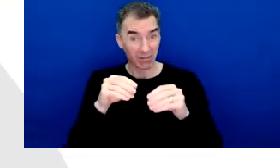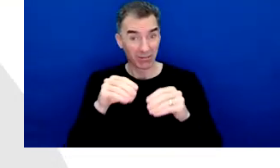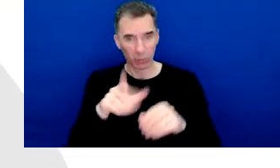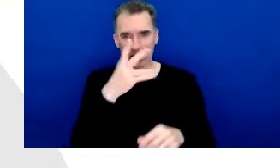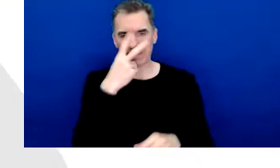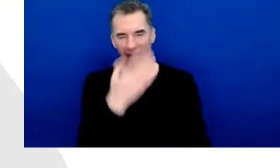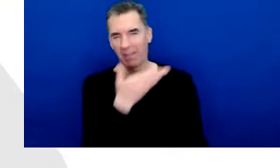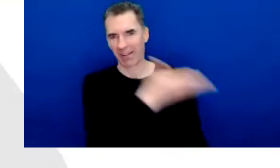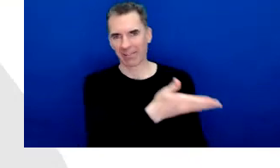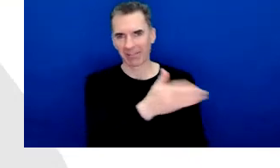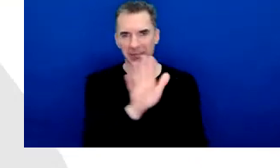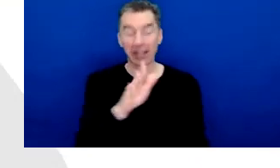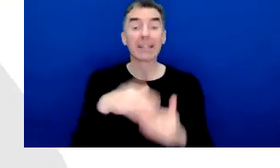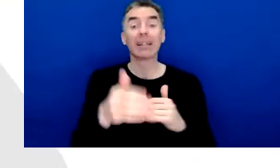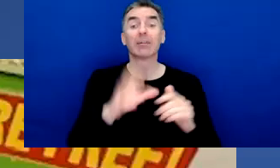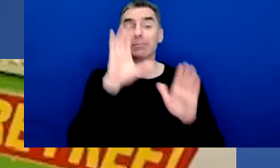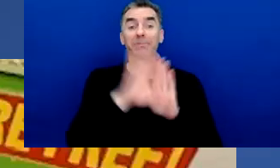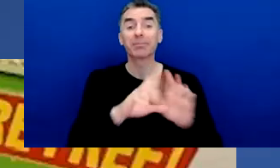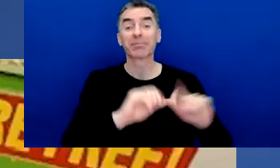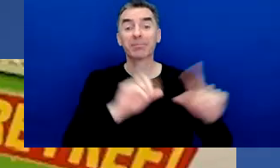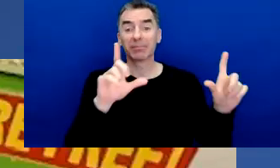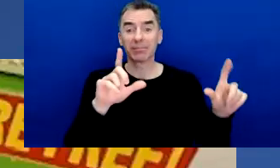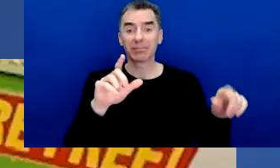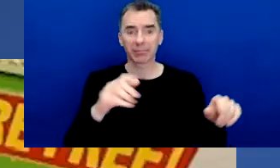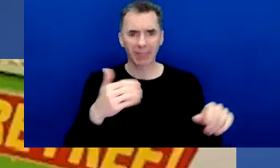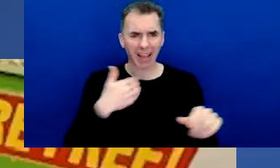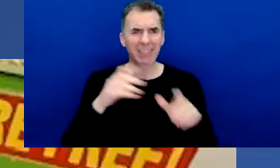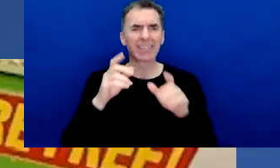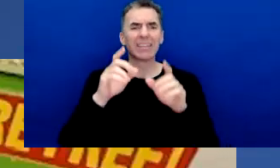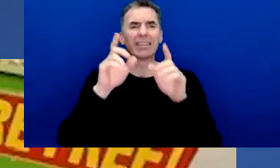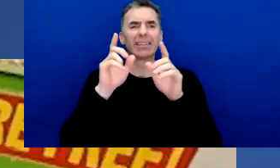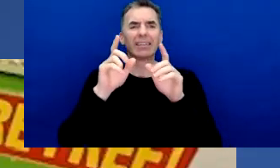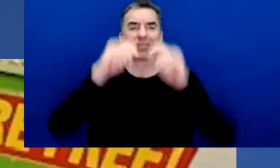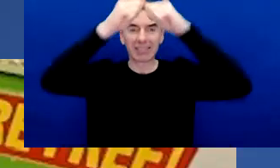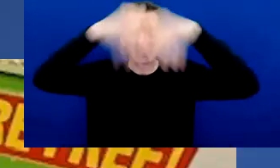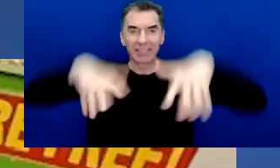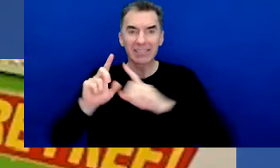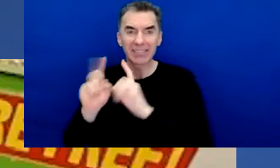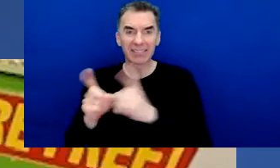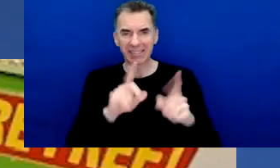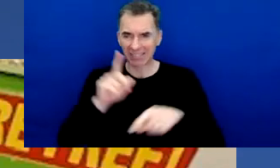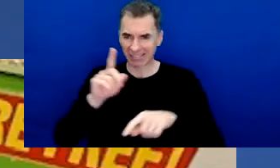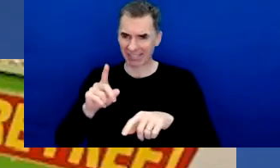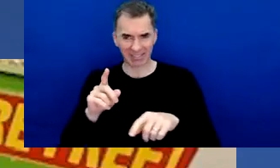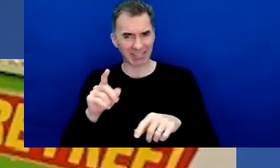But if you go to the next one, because we have all of our divisions represented, Susi is going to do is spin the wheel.